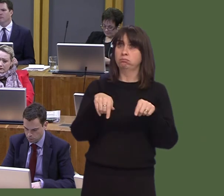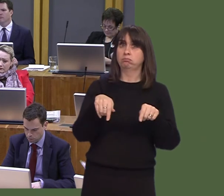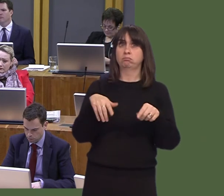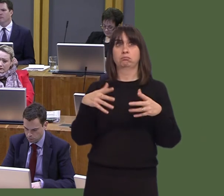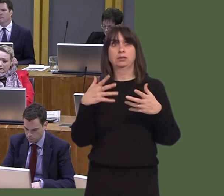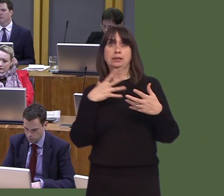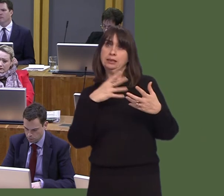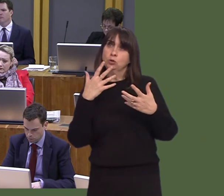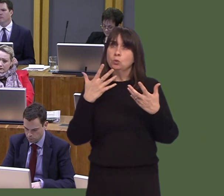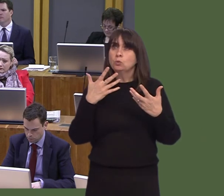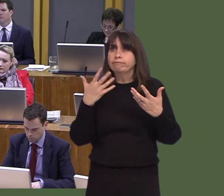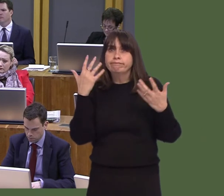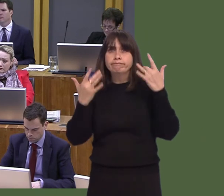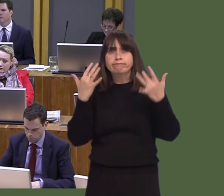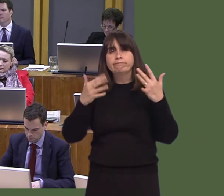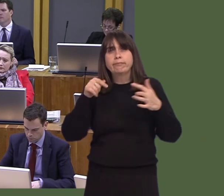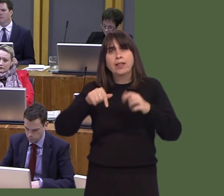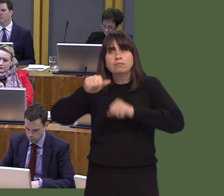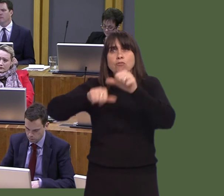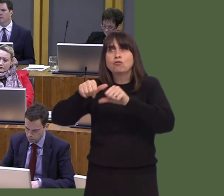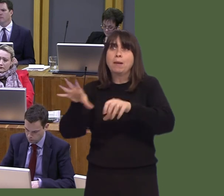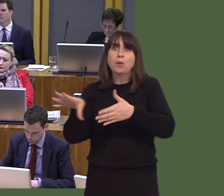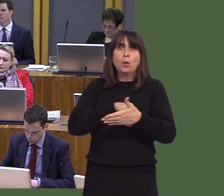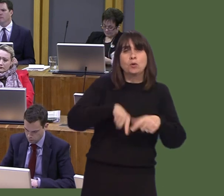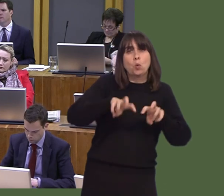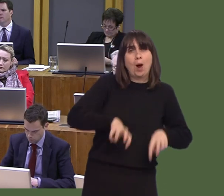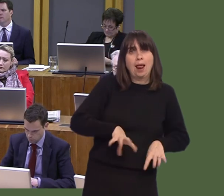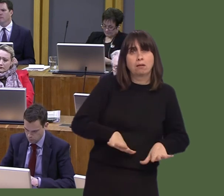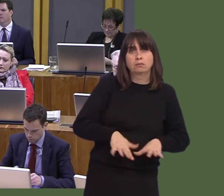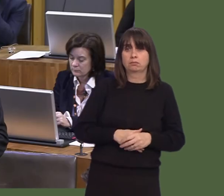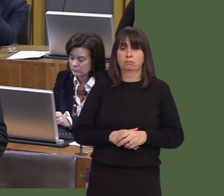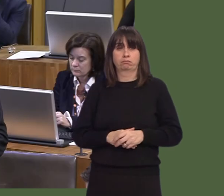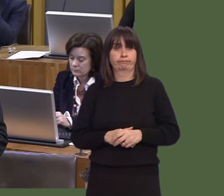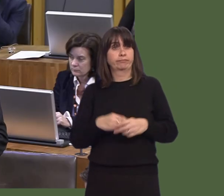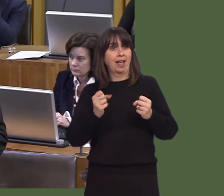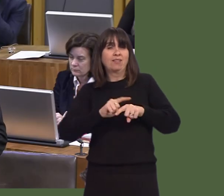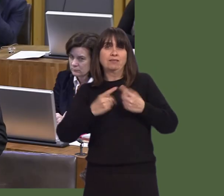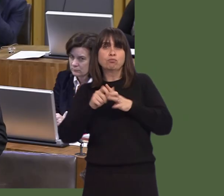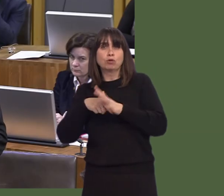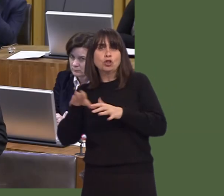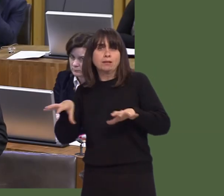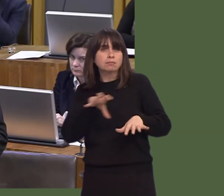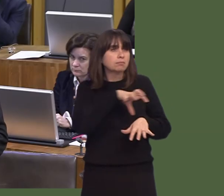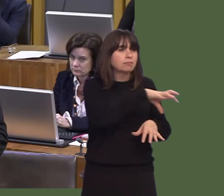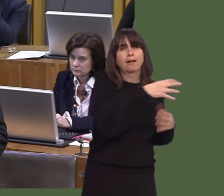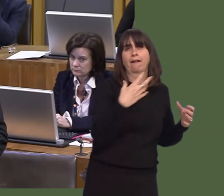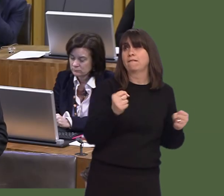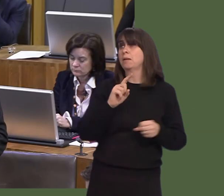Joyce Watson AM: In recent years, the sale of puppies and dogs has moved to online sales,